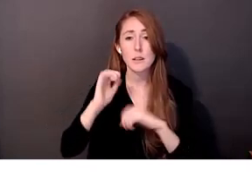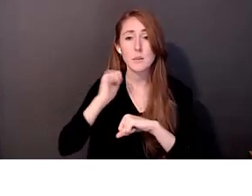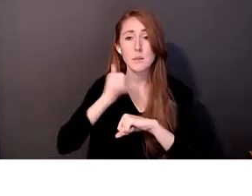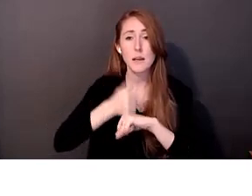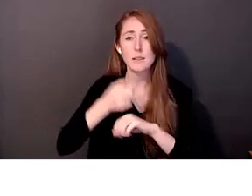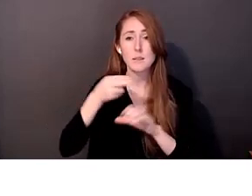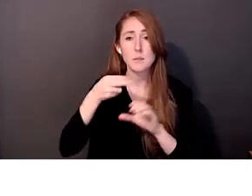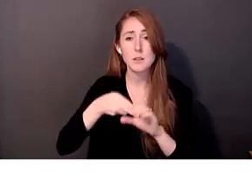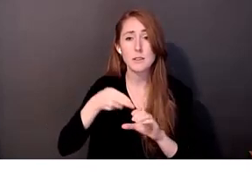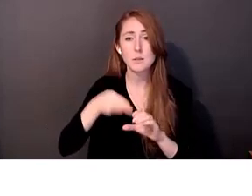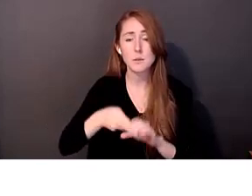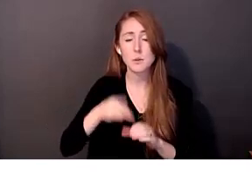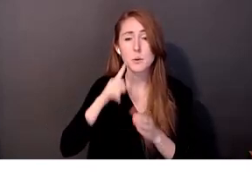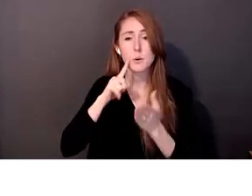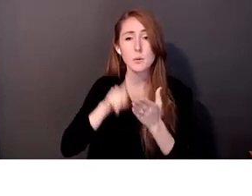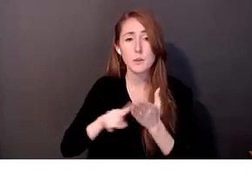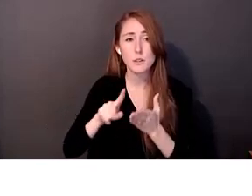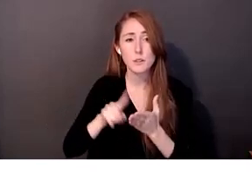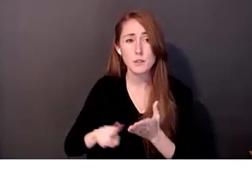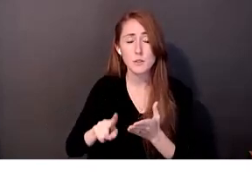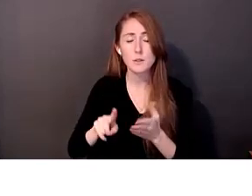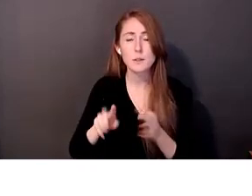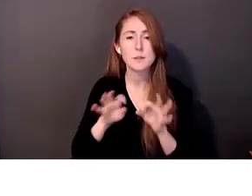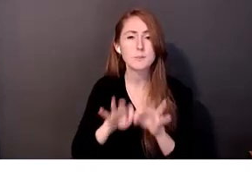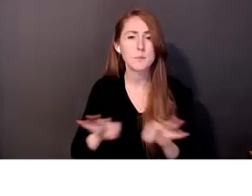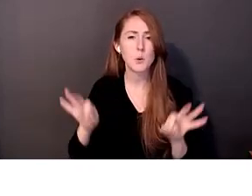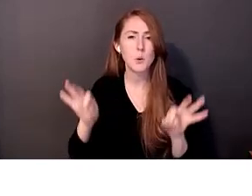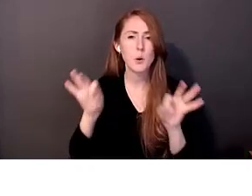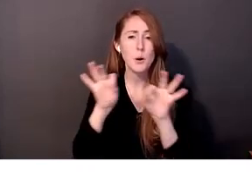So the importance of networking, it's